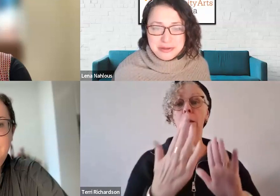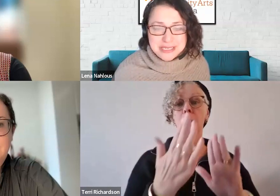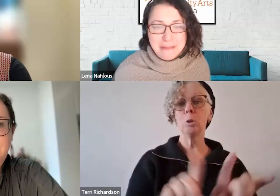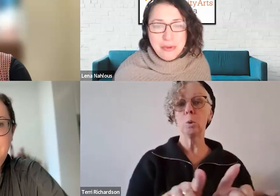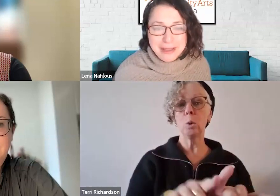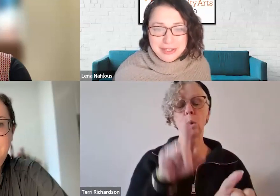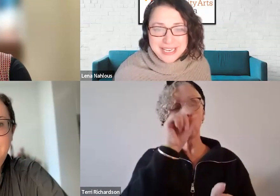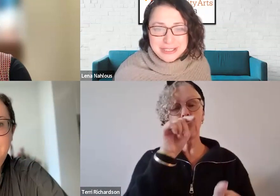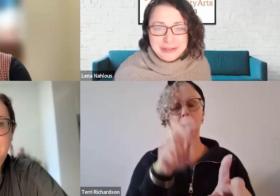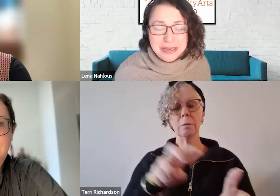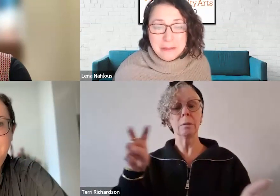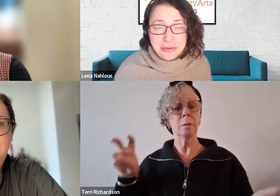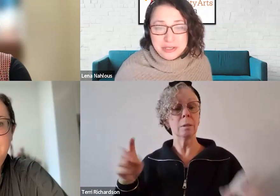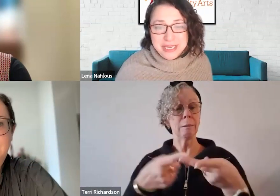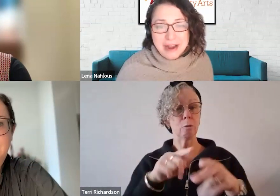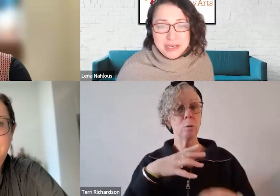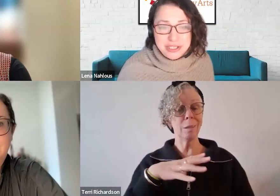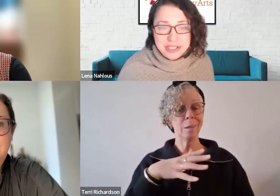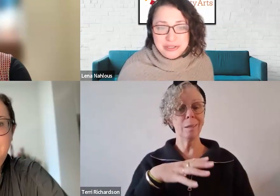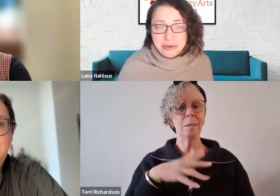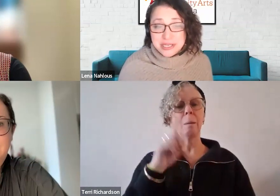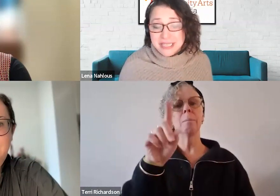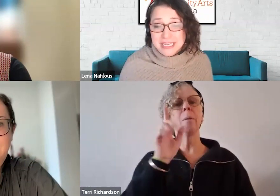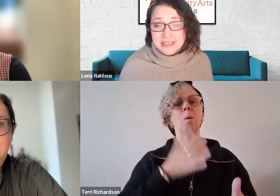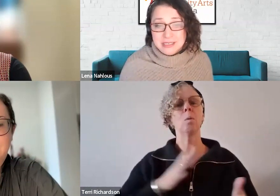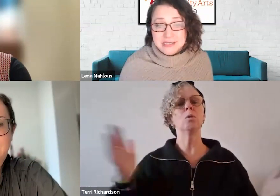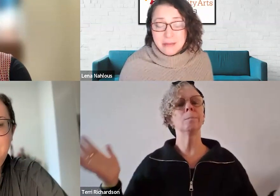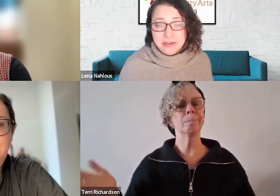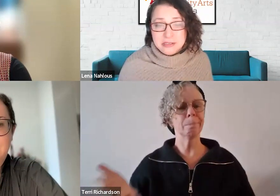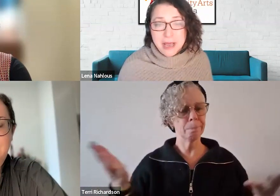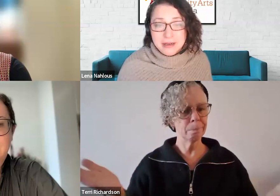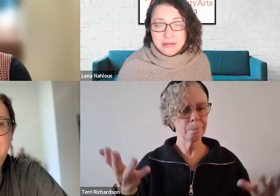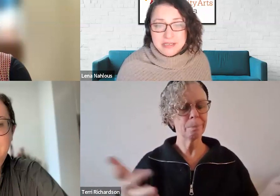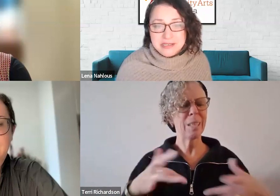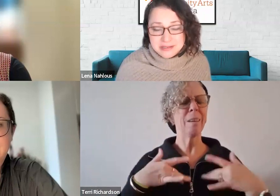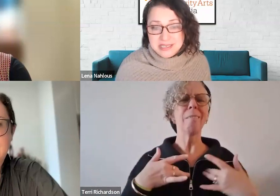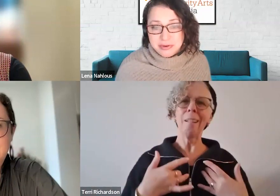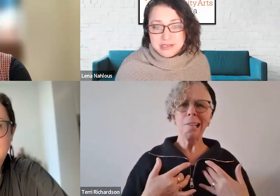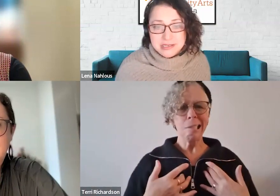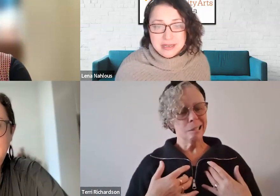Step away if you need to. But we do encourage you to also lean into the discomfort as part of this series.